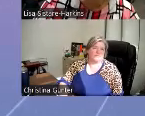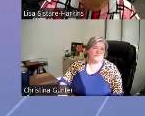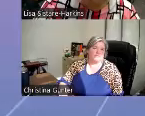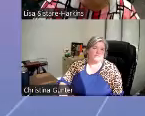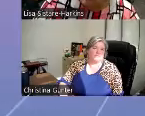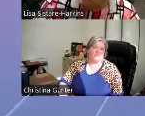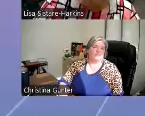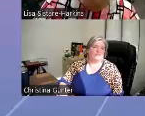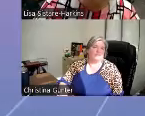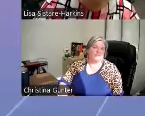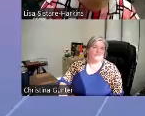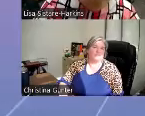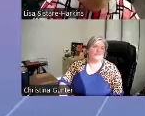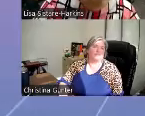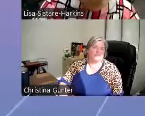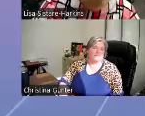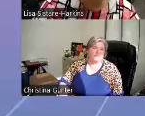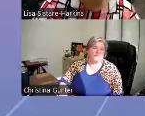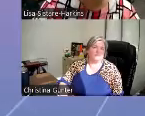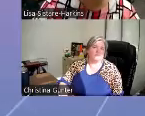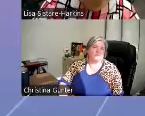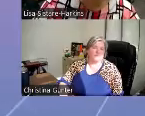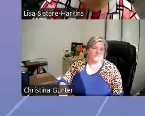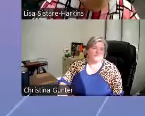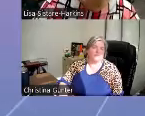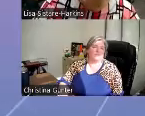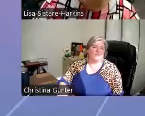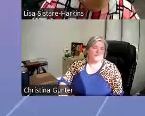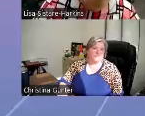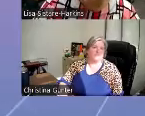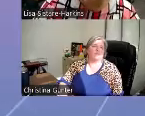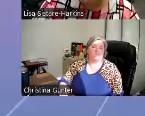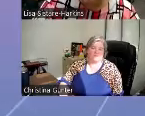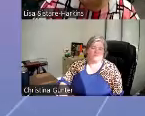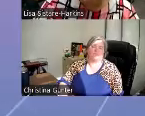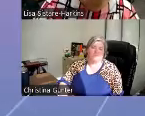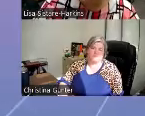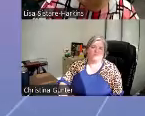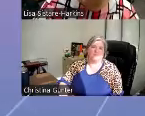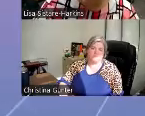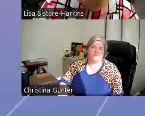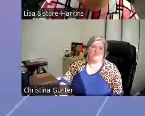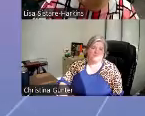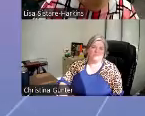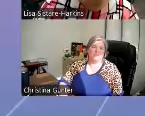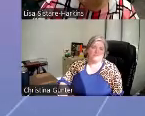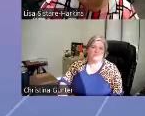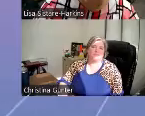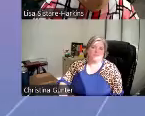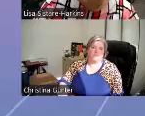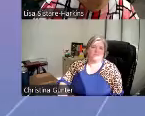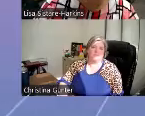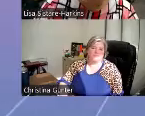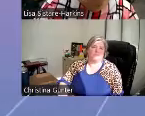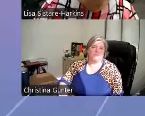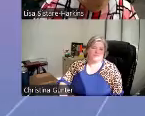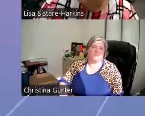by body language, that kind of stuff, if someone is not really wanting to do that, so. And it's their choice. So it's not the guardian's choice. It's their choice.